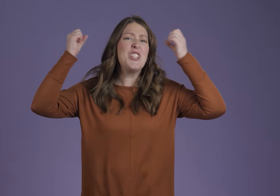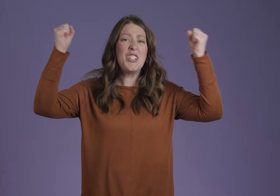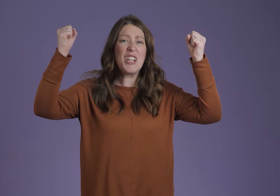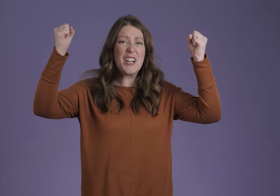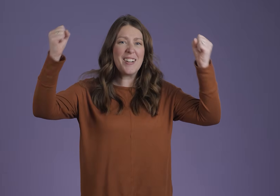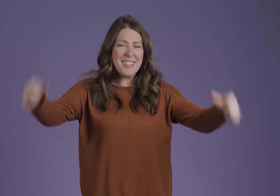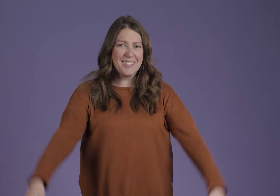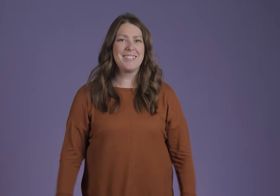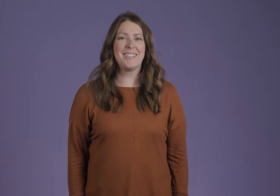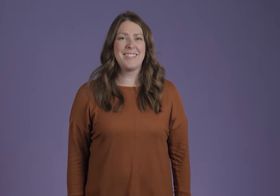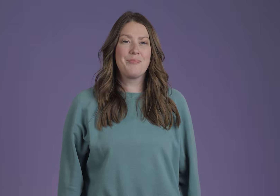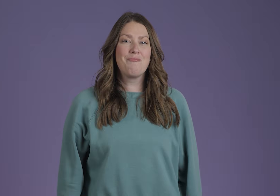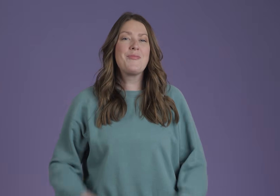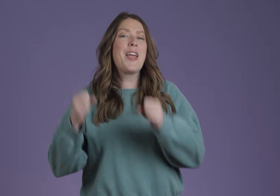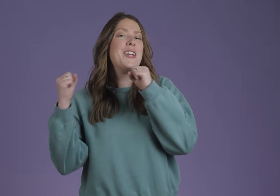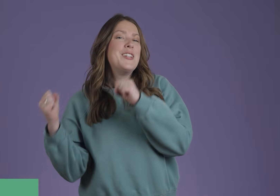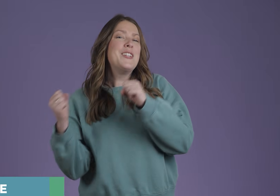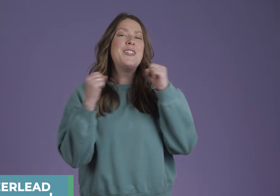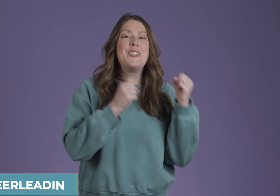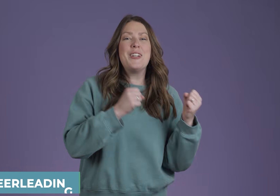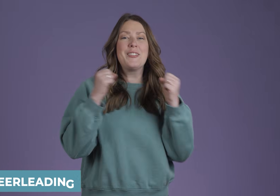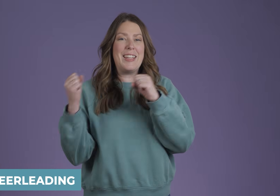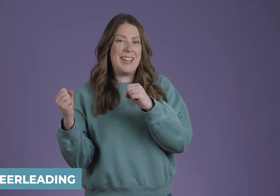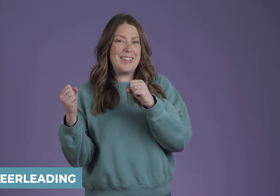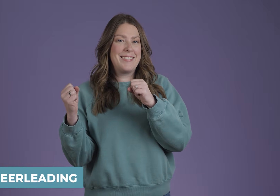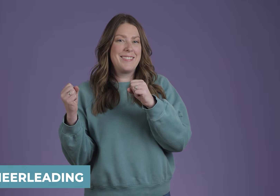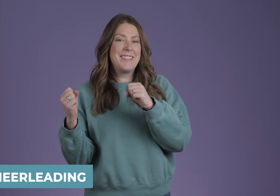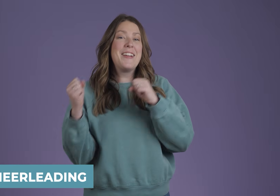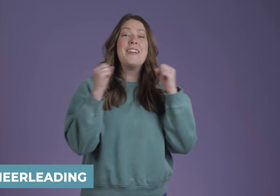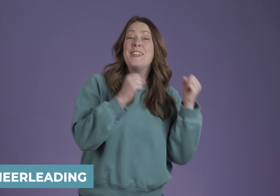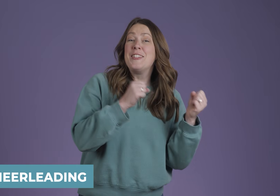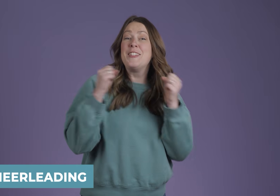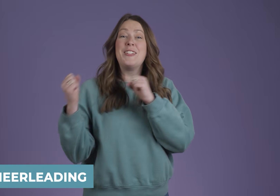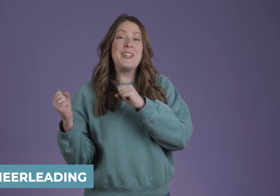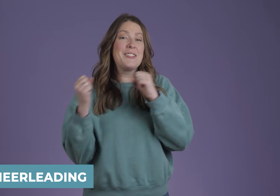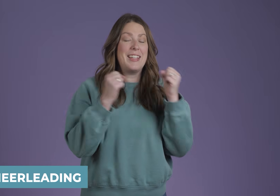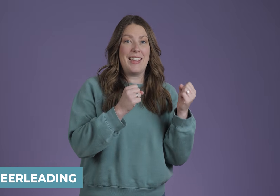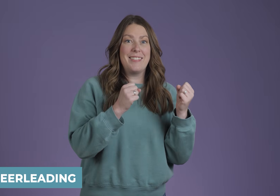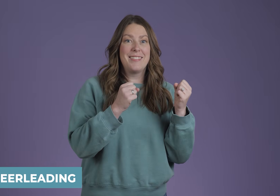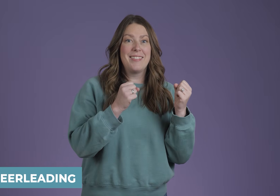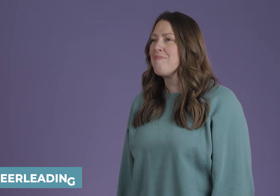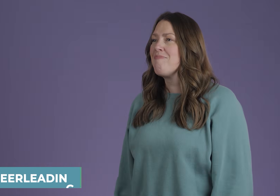To cheer. Cheerleading.